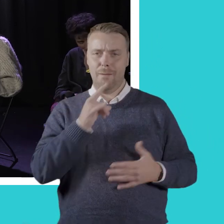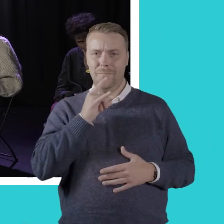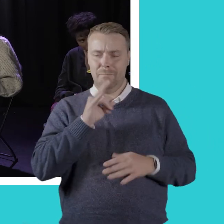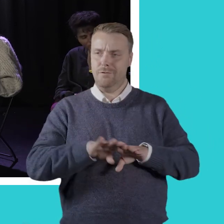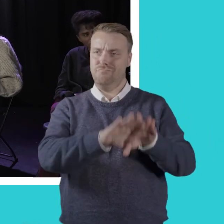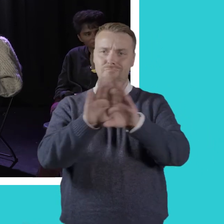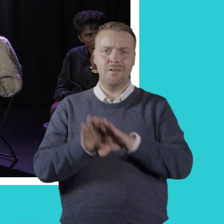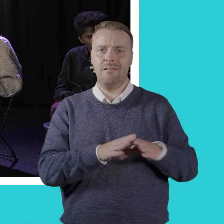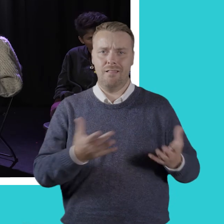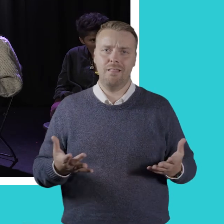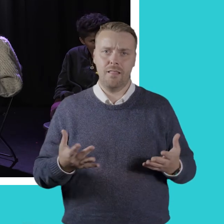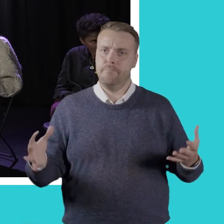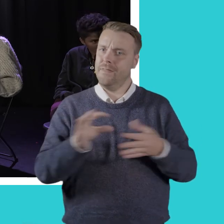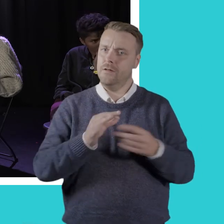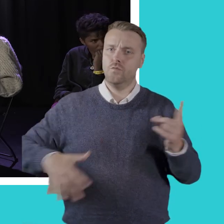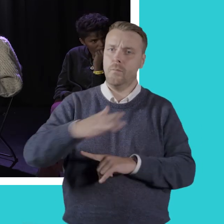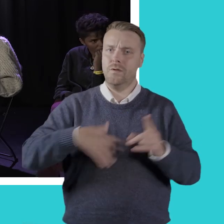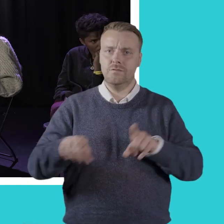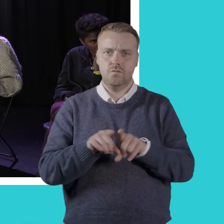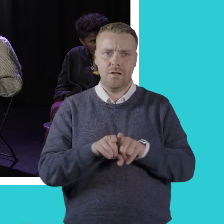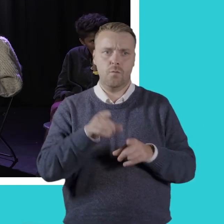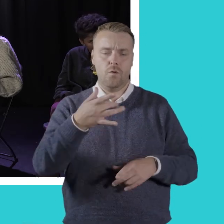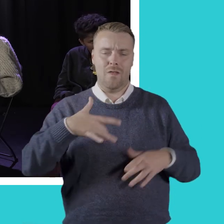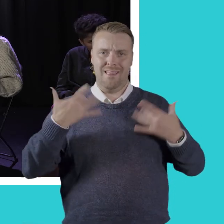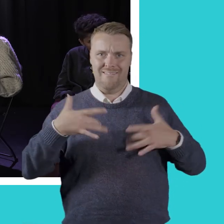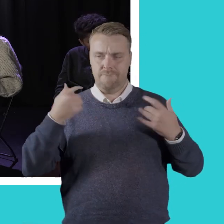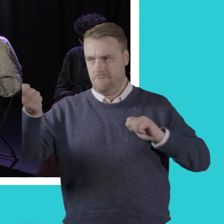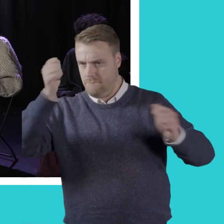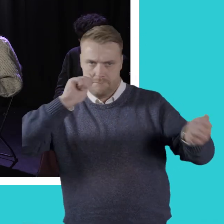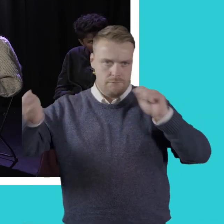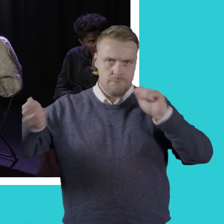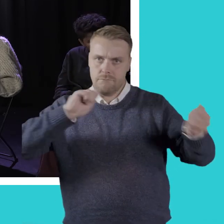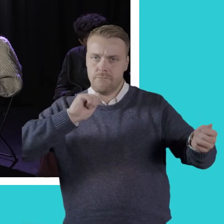think in terms of community as well community when you live in an intersection is difficult because